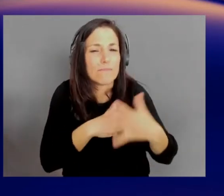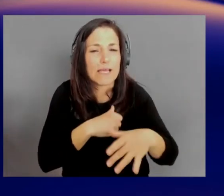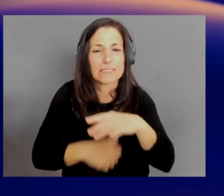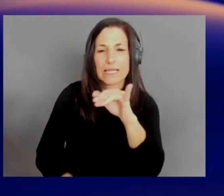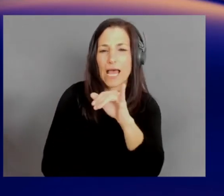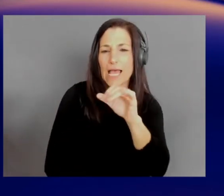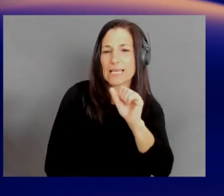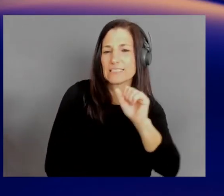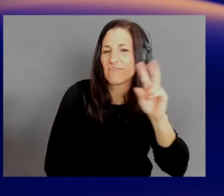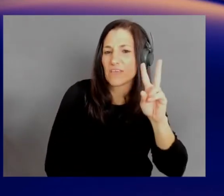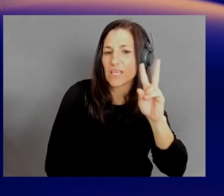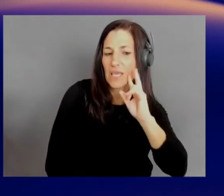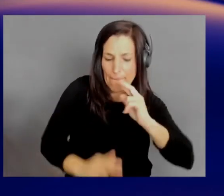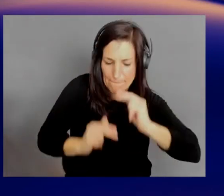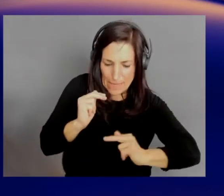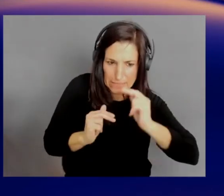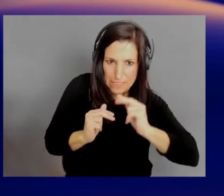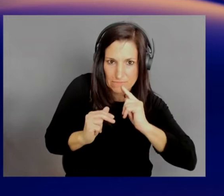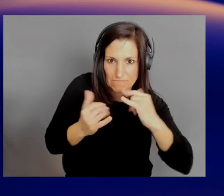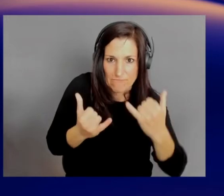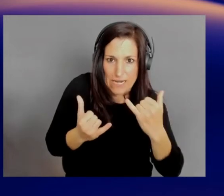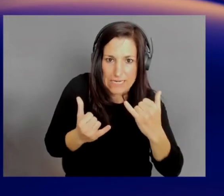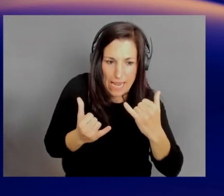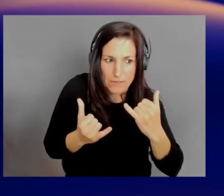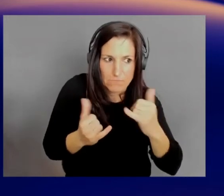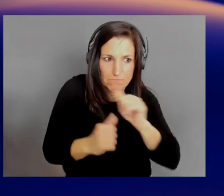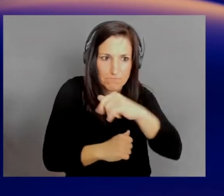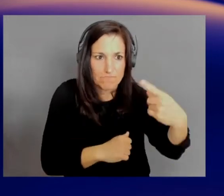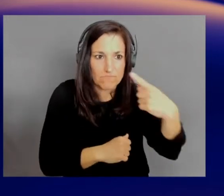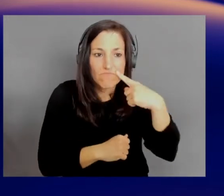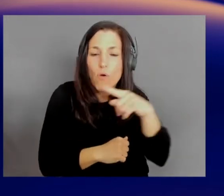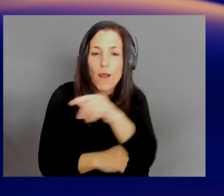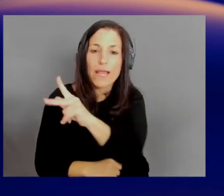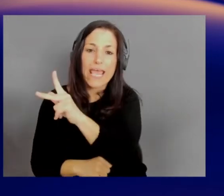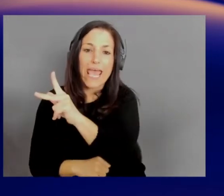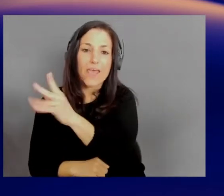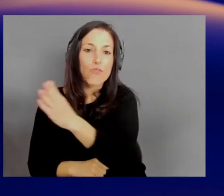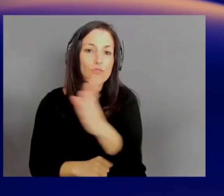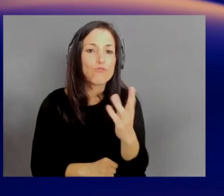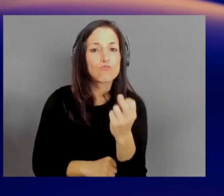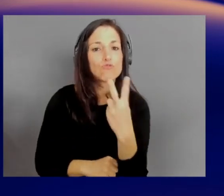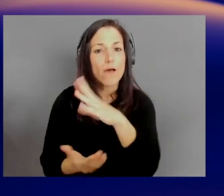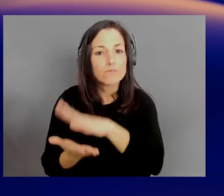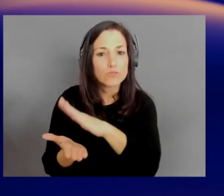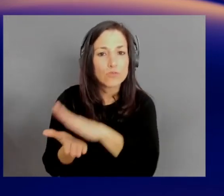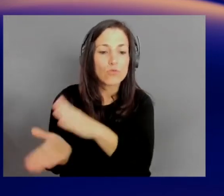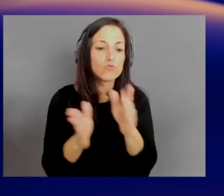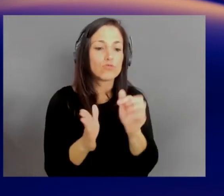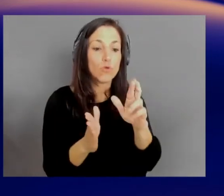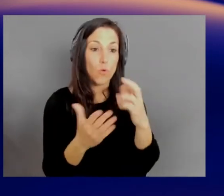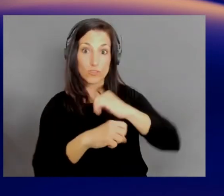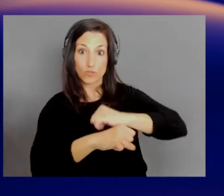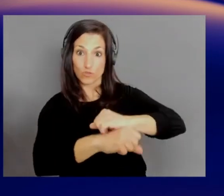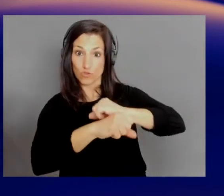for people like K-12, or security notifications on campus. Another area was queuing notifications on campus.